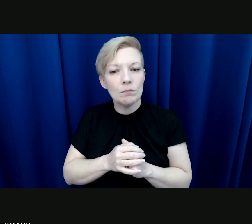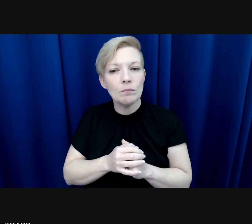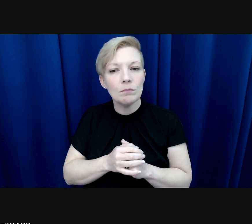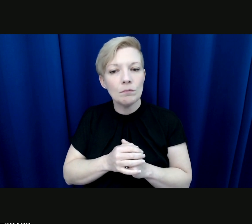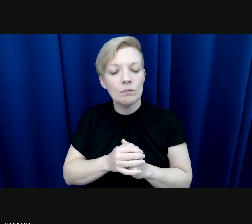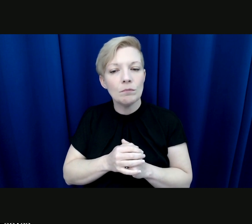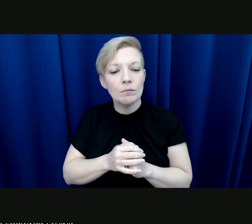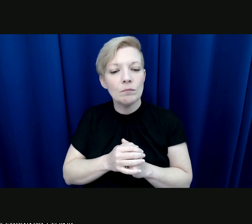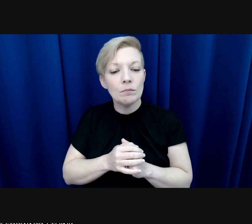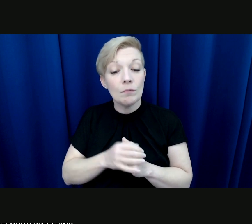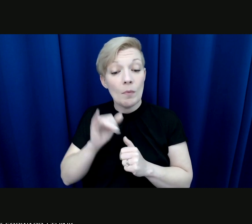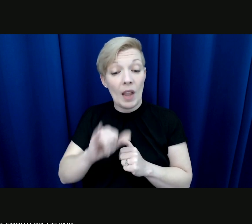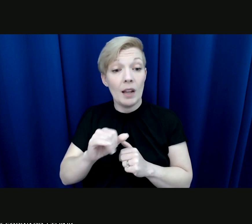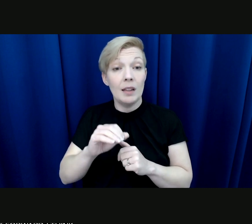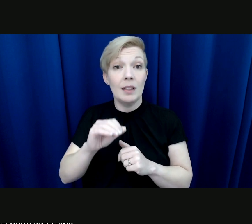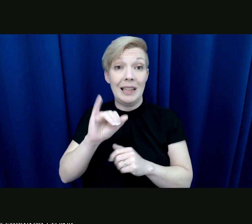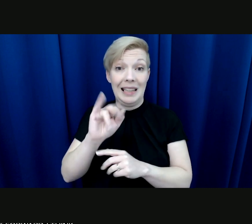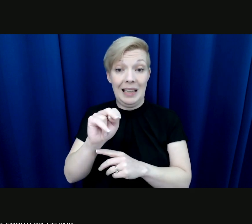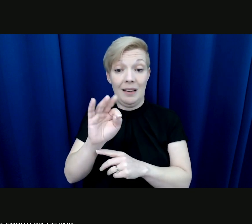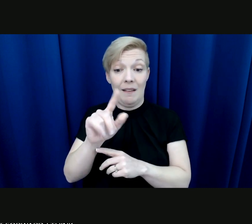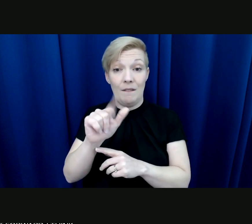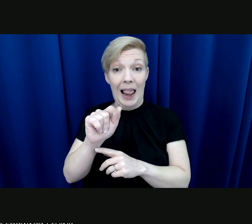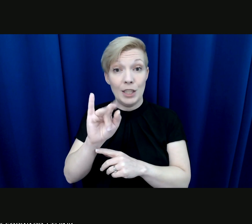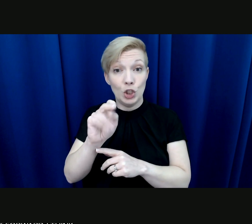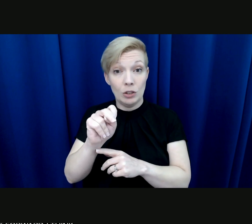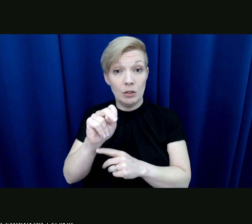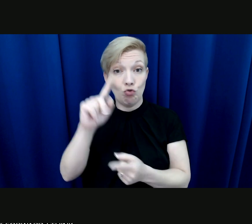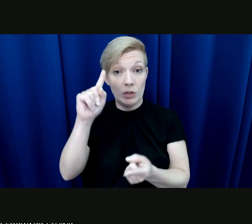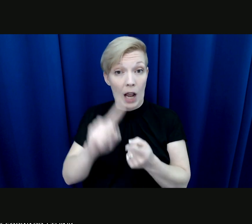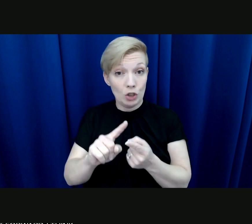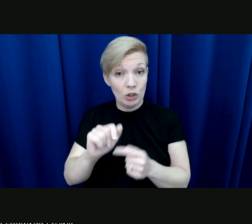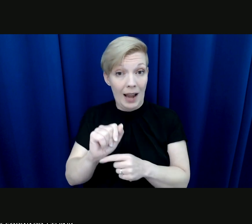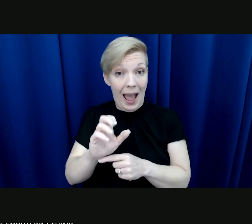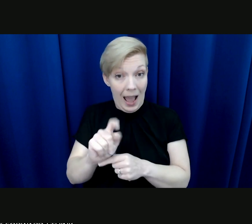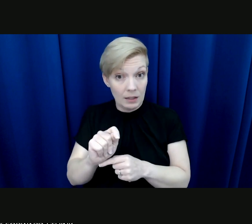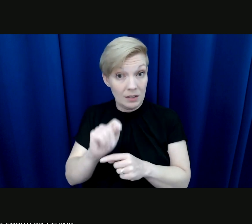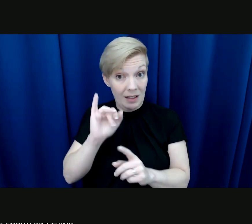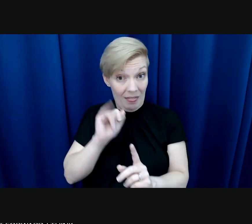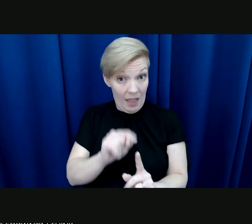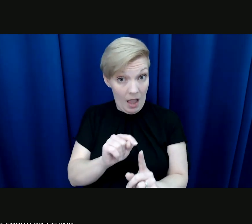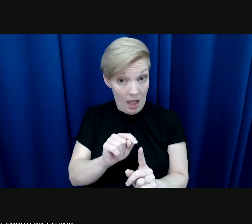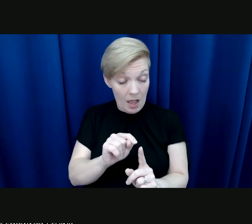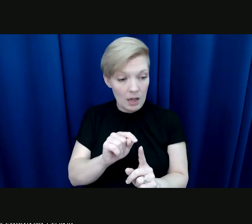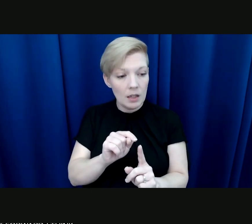the Inflation Reduction Act being part I, to be honest, I, I think it should be renamed